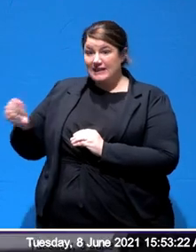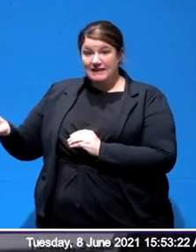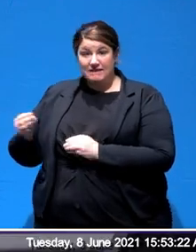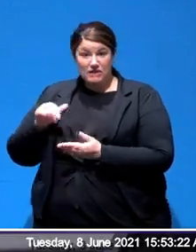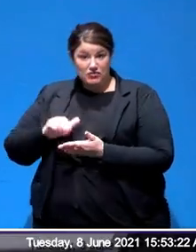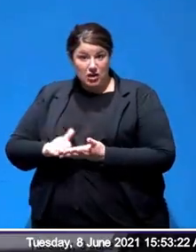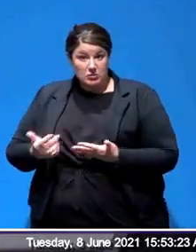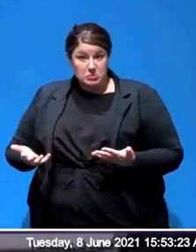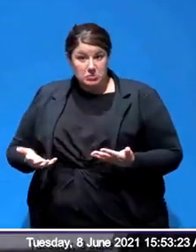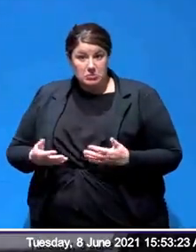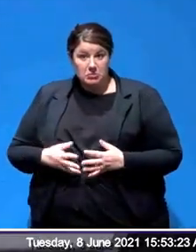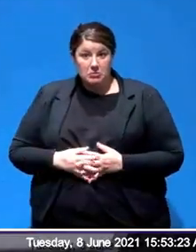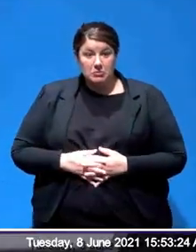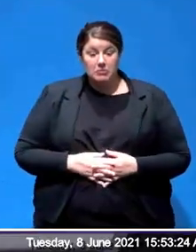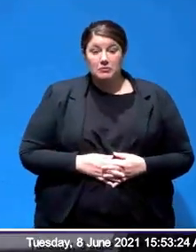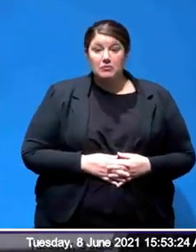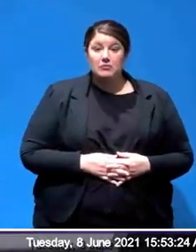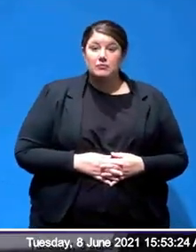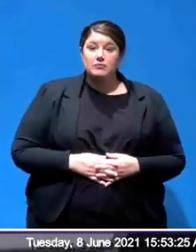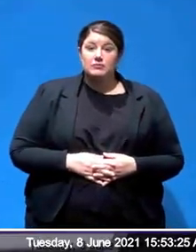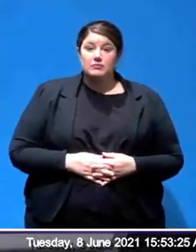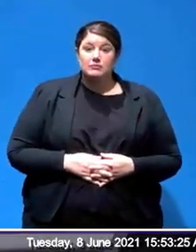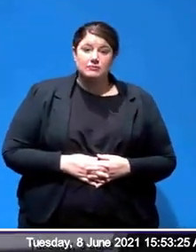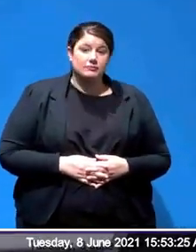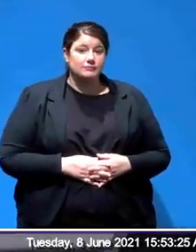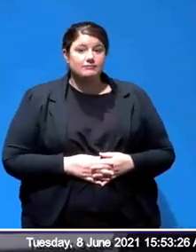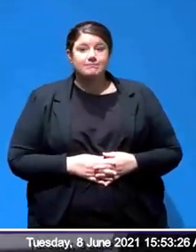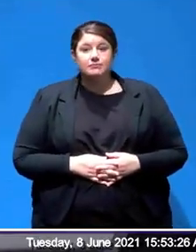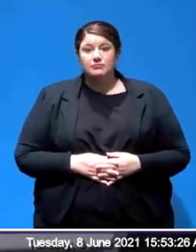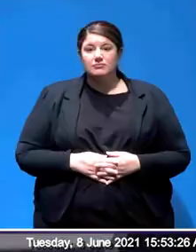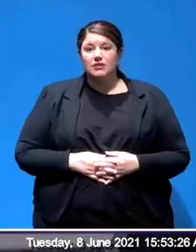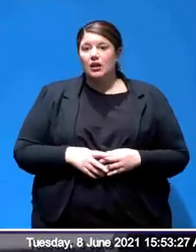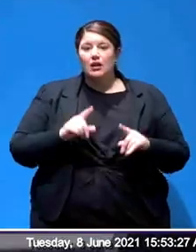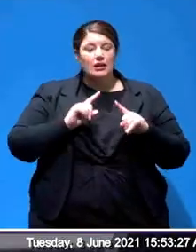So different clients would receive amounts of money, depending on